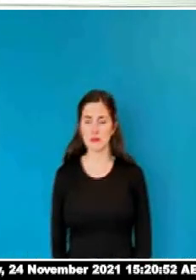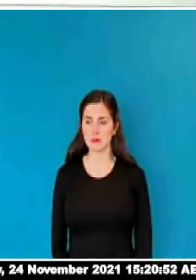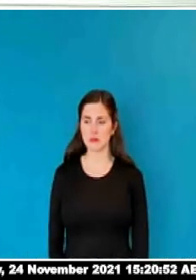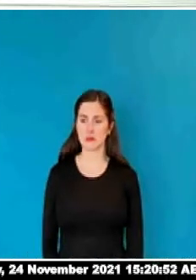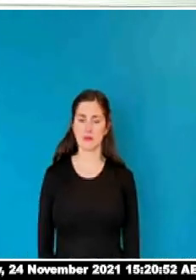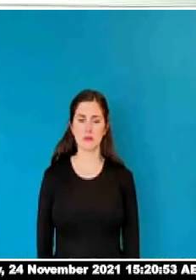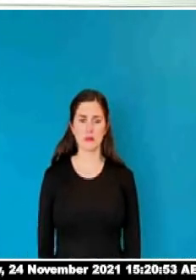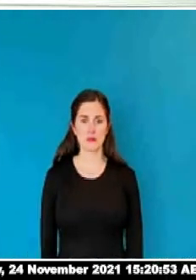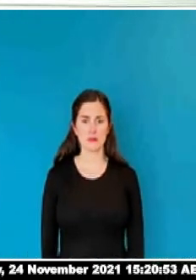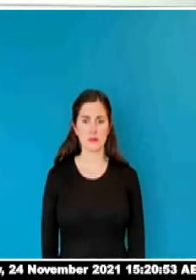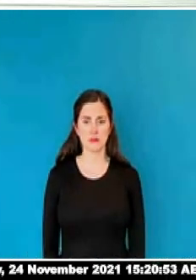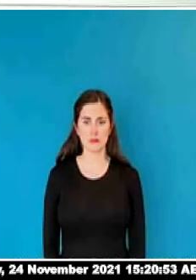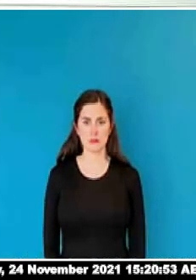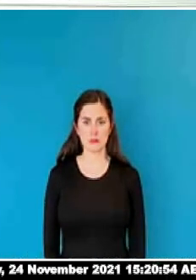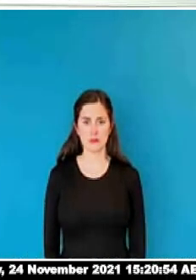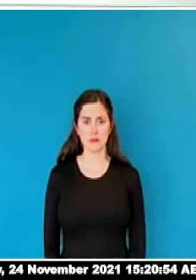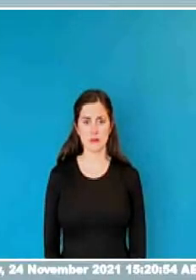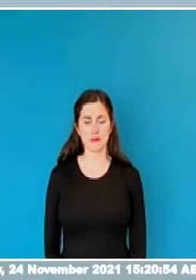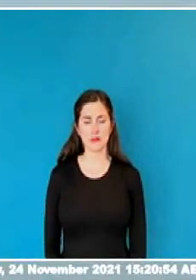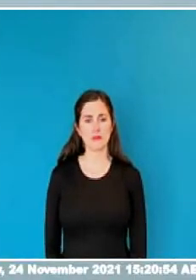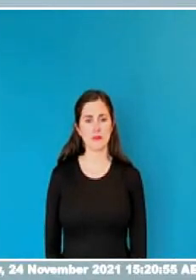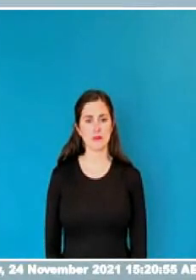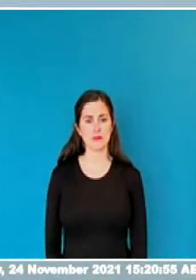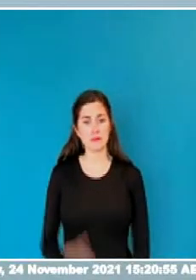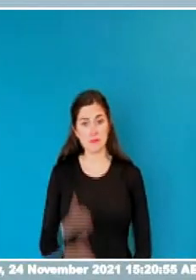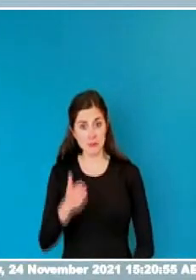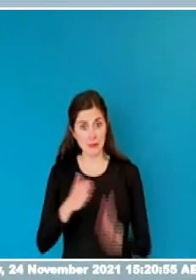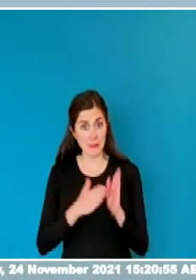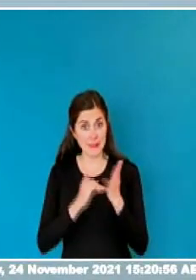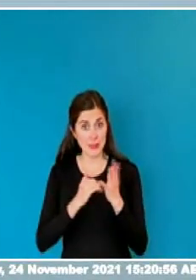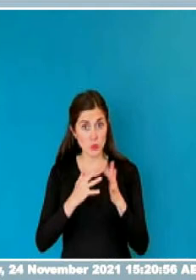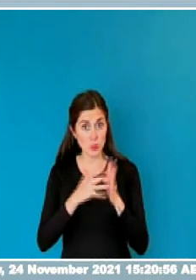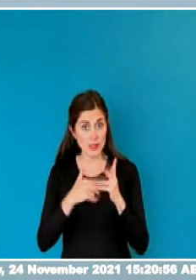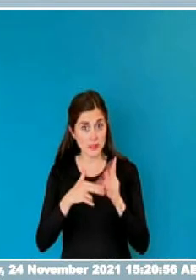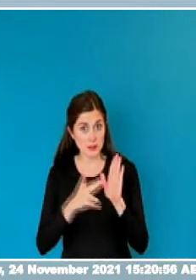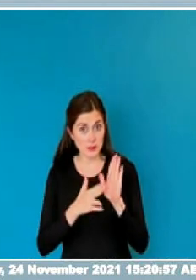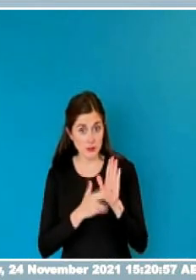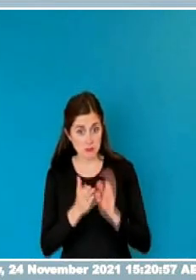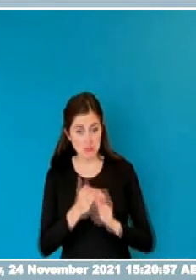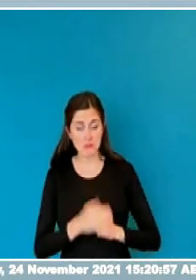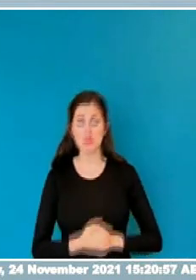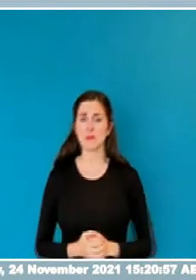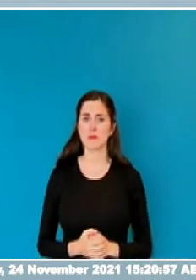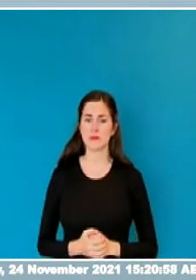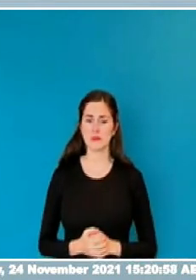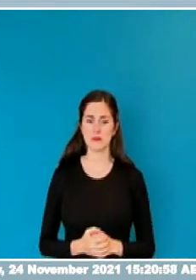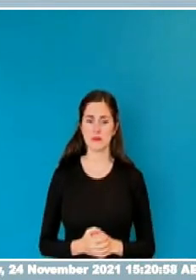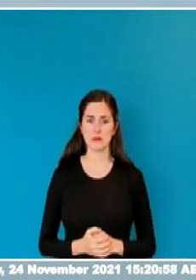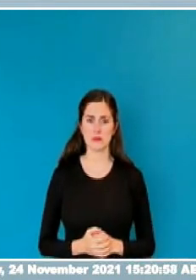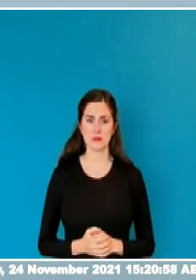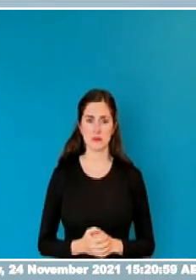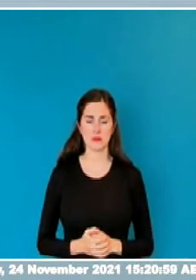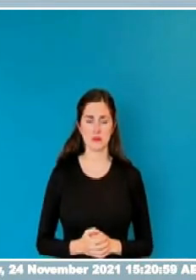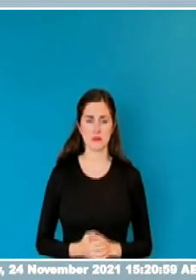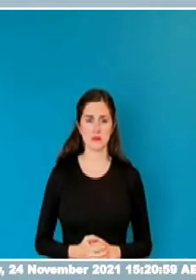In the workers compensation area, as we've outlined, there has beenÂ